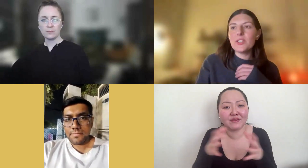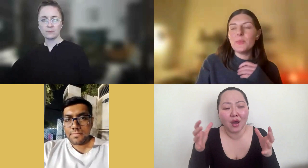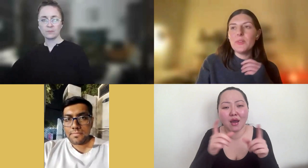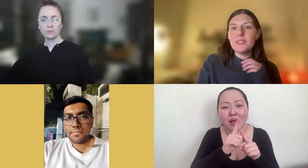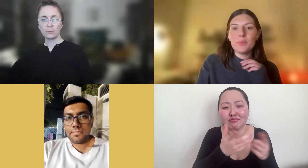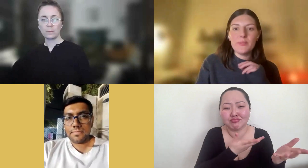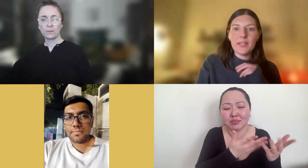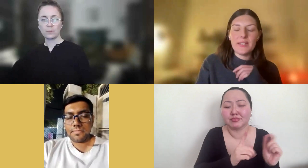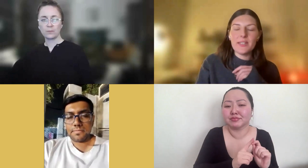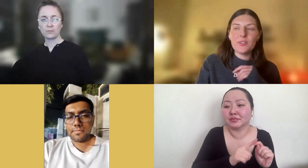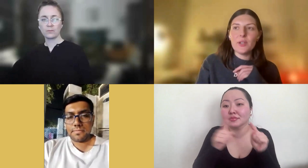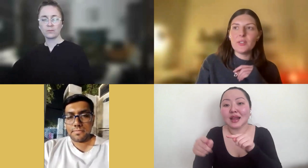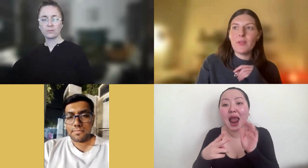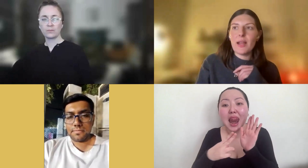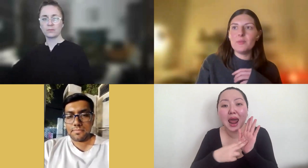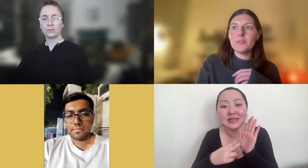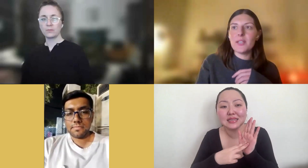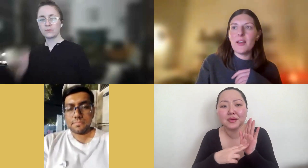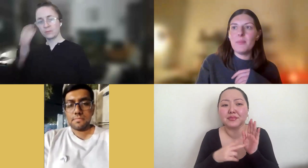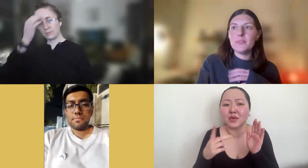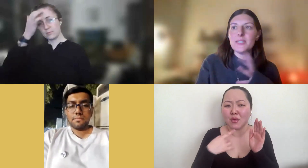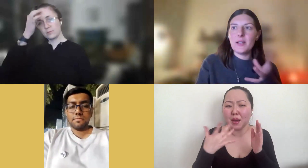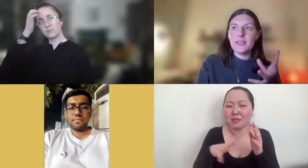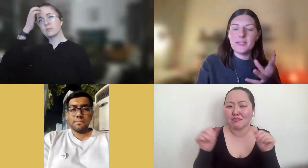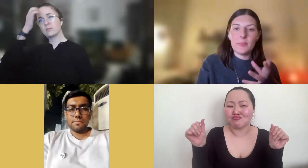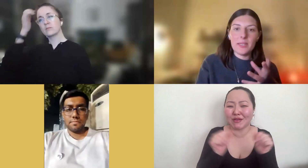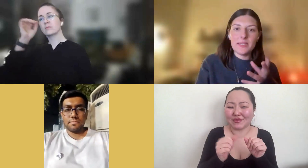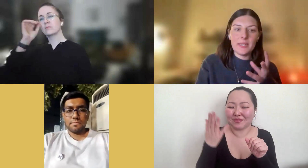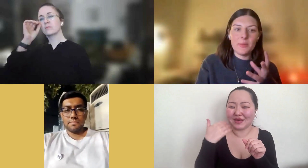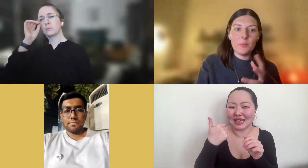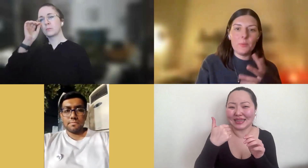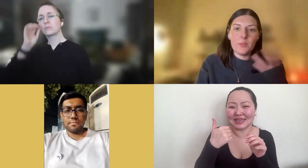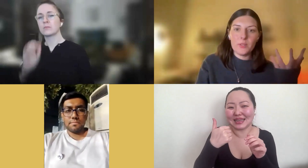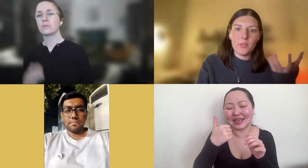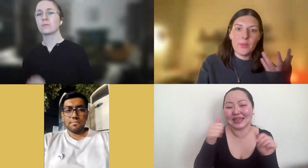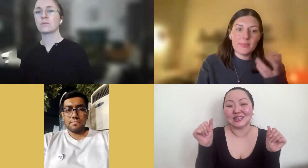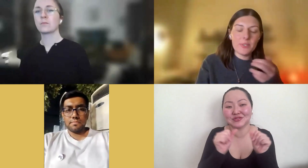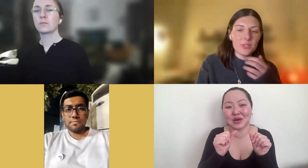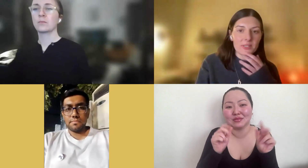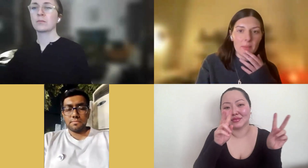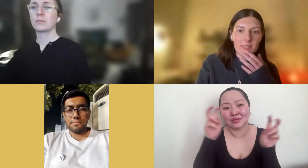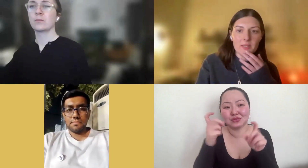we touched upon this briefly in the intros around Design and Disability , the new exhibition that